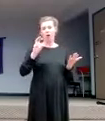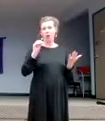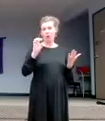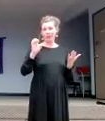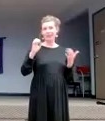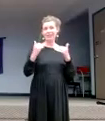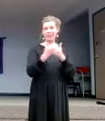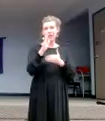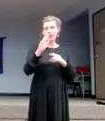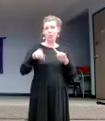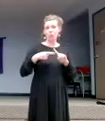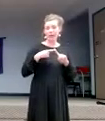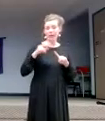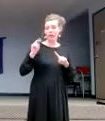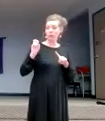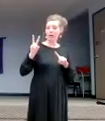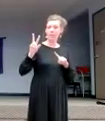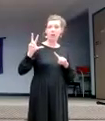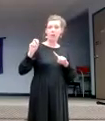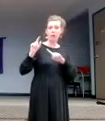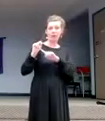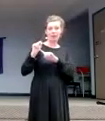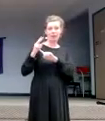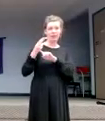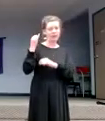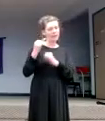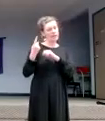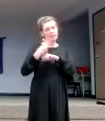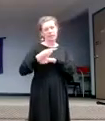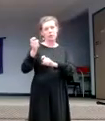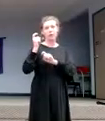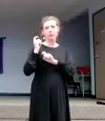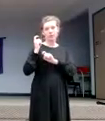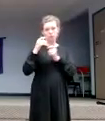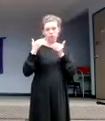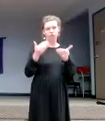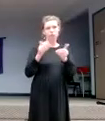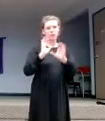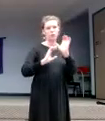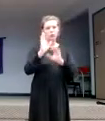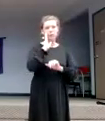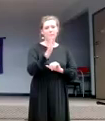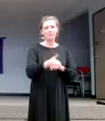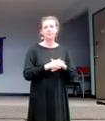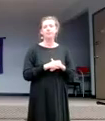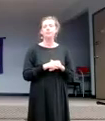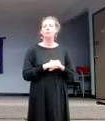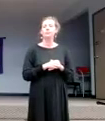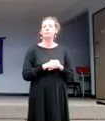to us by November 30th so that we can proceed with the construction. Next slide. So there's